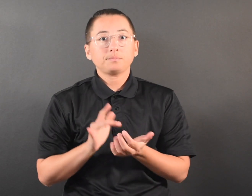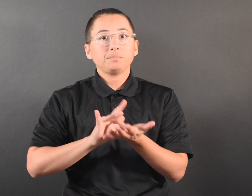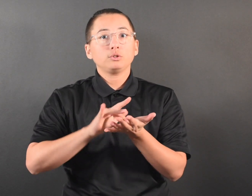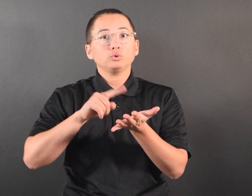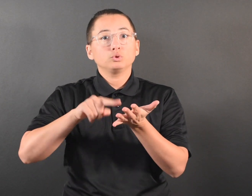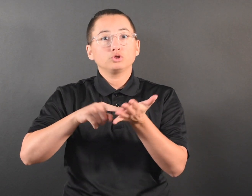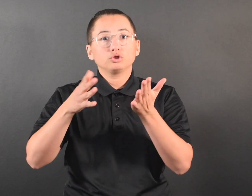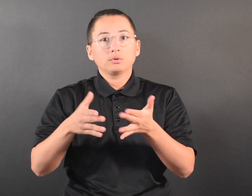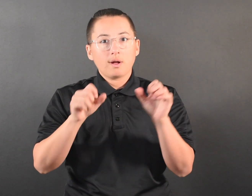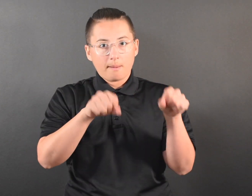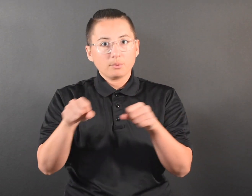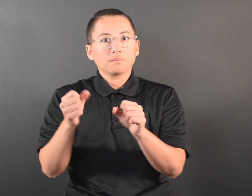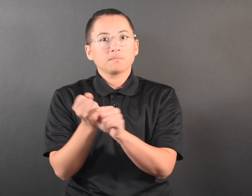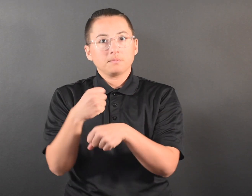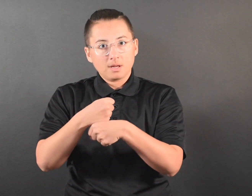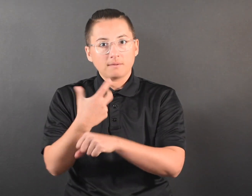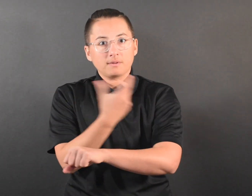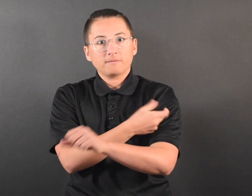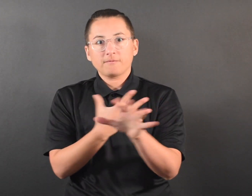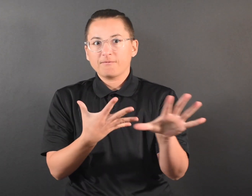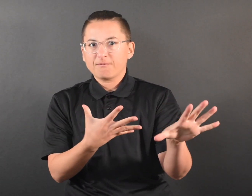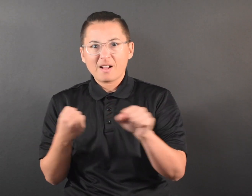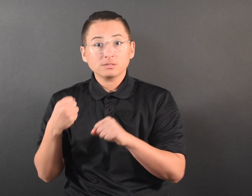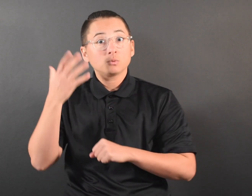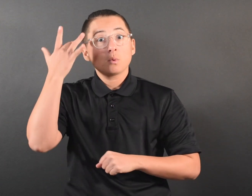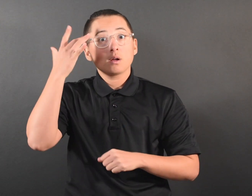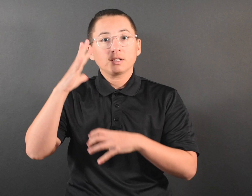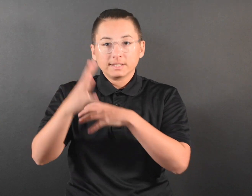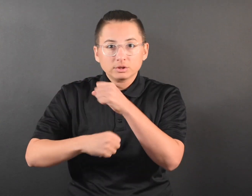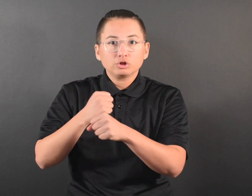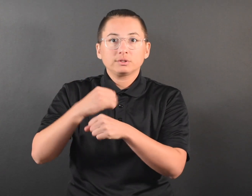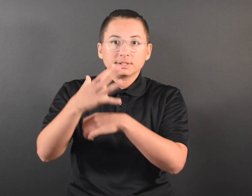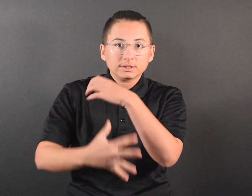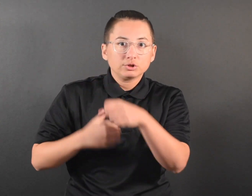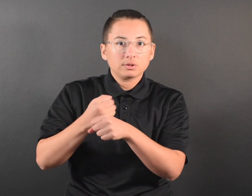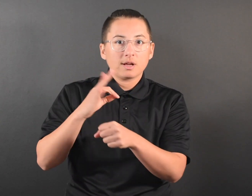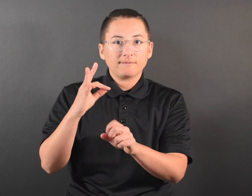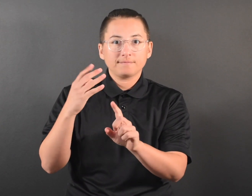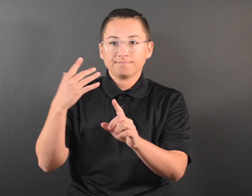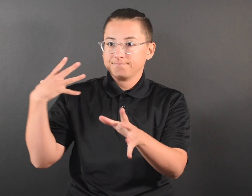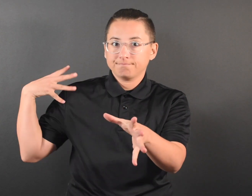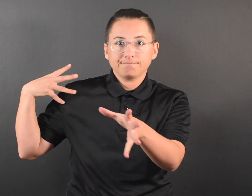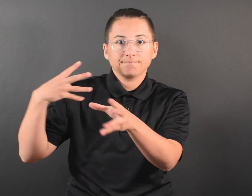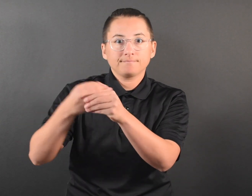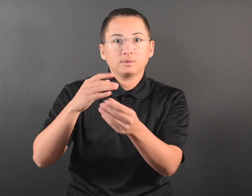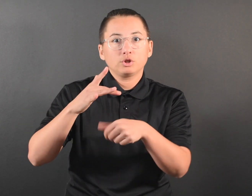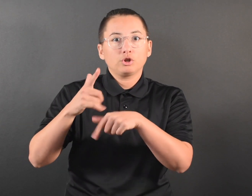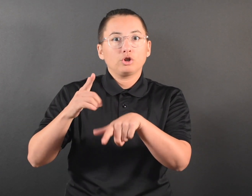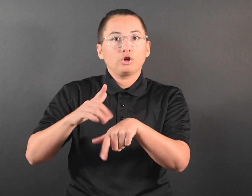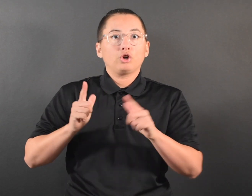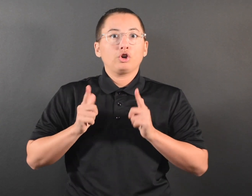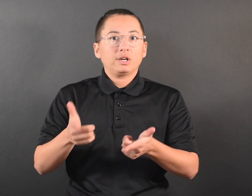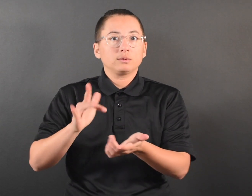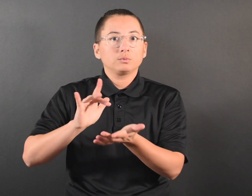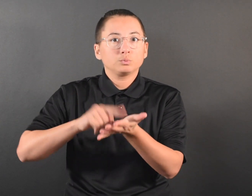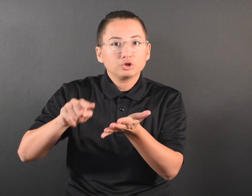Medical researchers were able to make the vaccines quickly because of years of earlier research and money from the federal government.